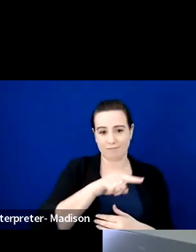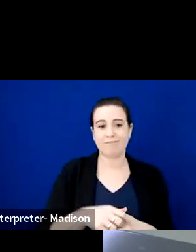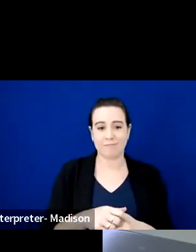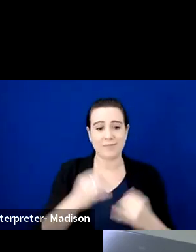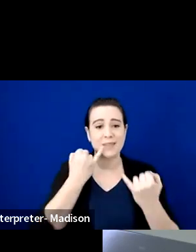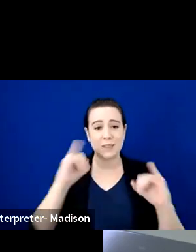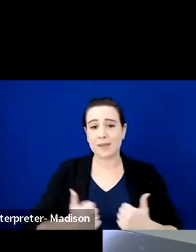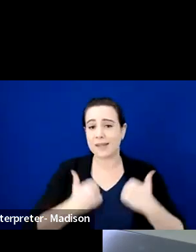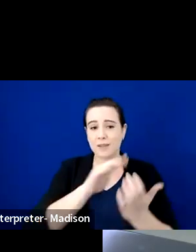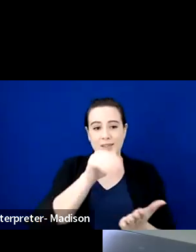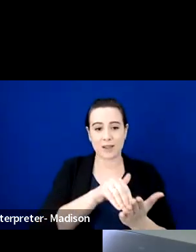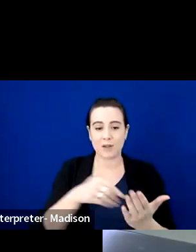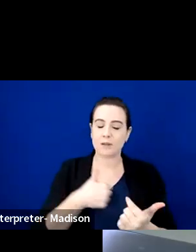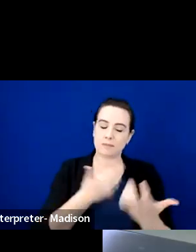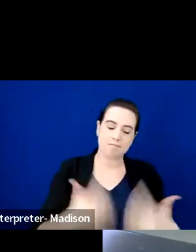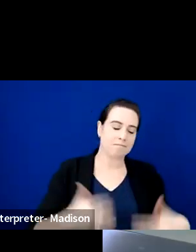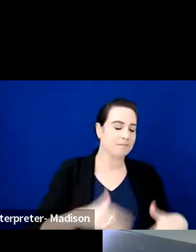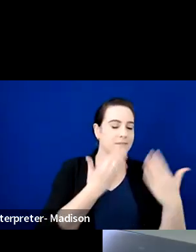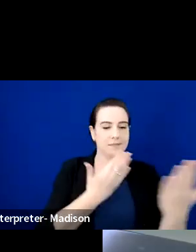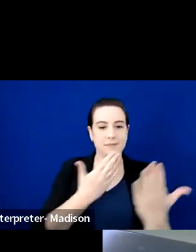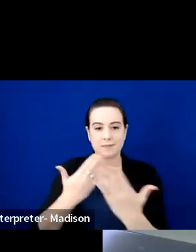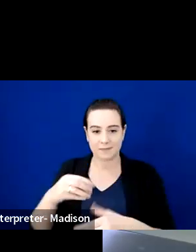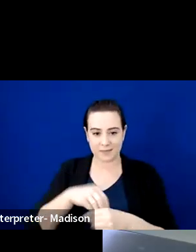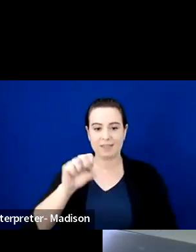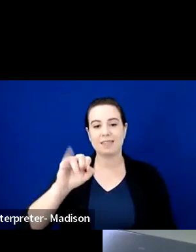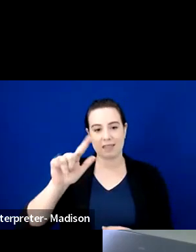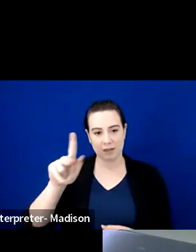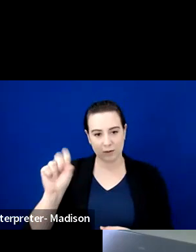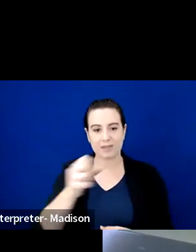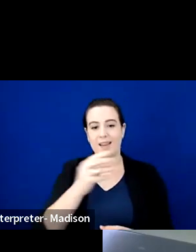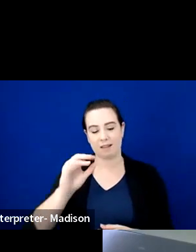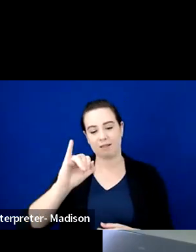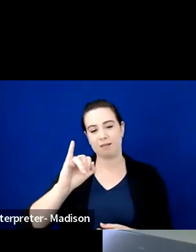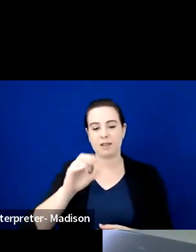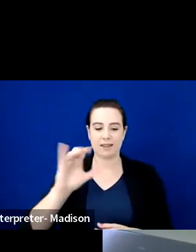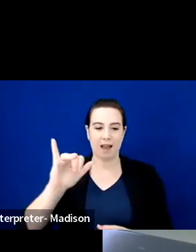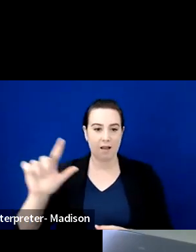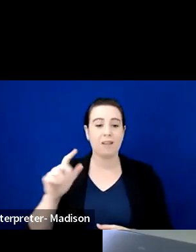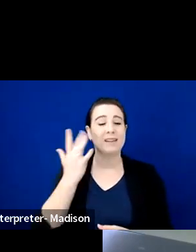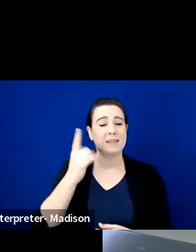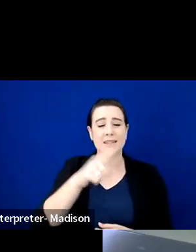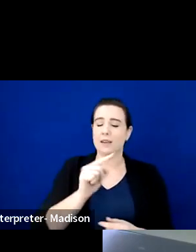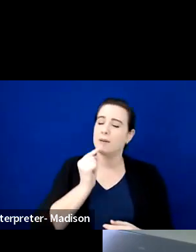And finally, in Louisiana, we worked with new horizons independent living center, the resources for independent living, and southwest Louisiana independence center Inc., which is SLIC.